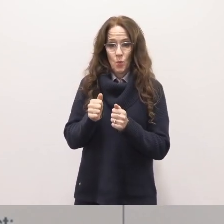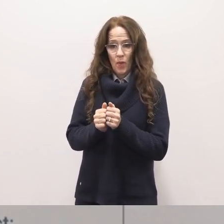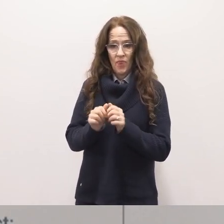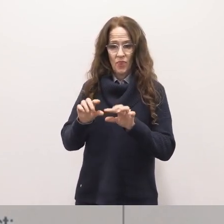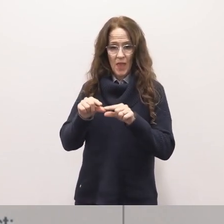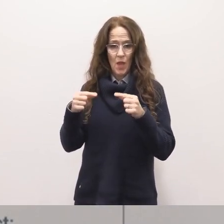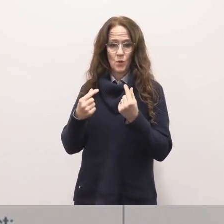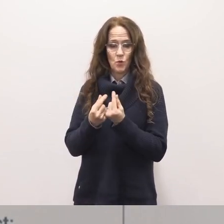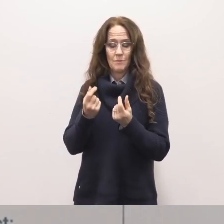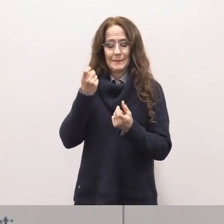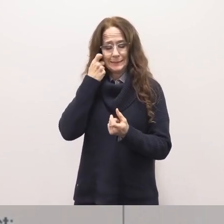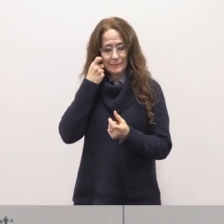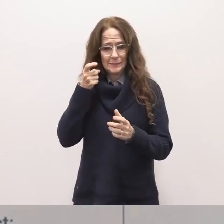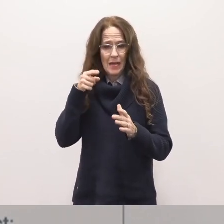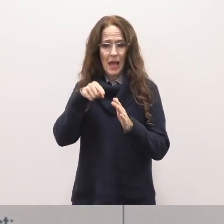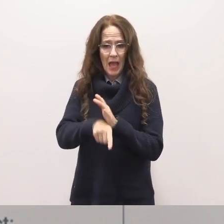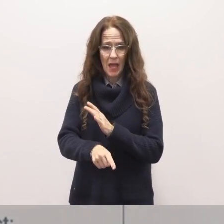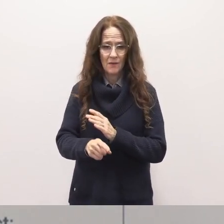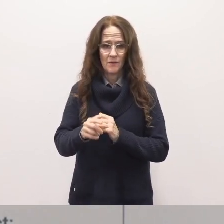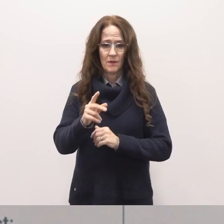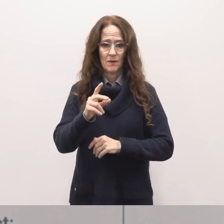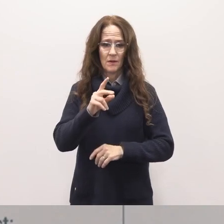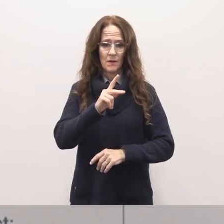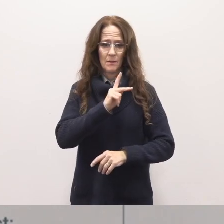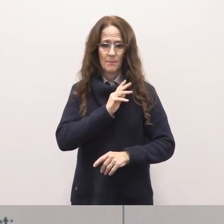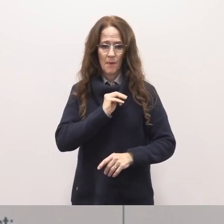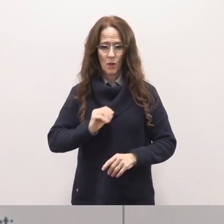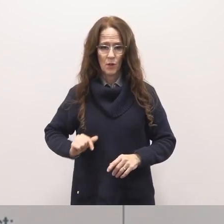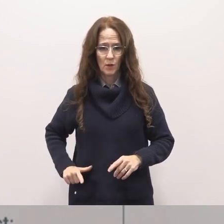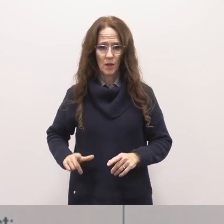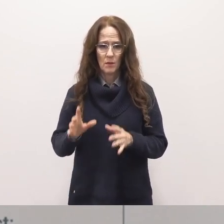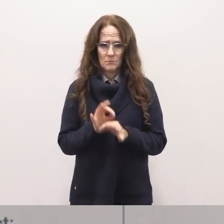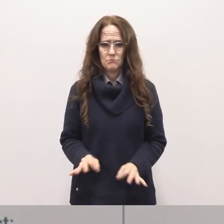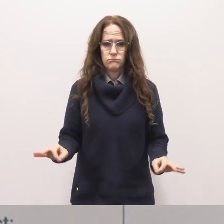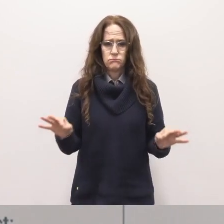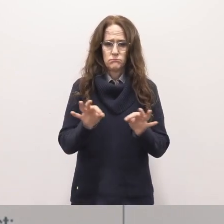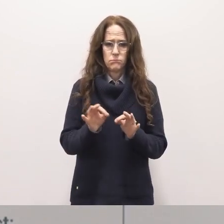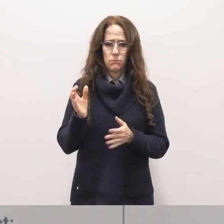and it was a seminal part of my education to do that work.